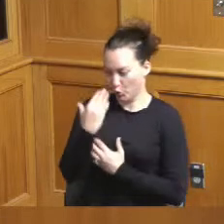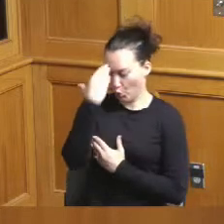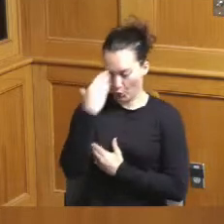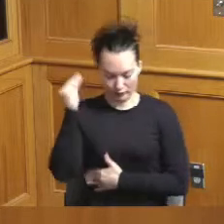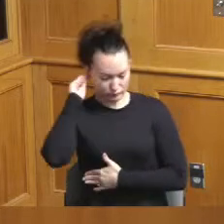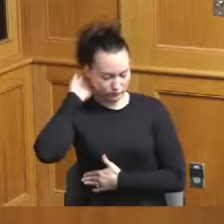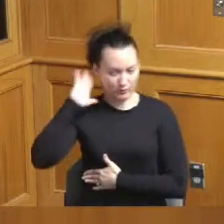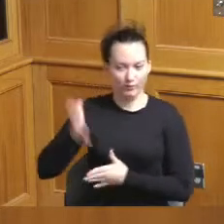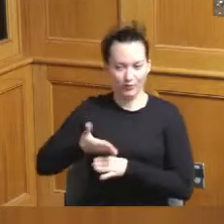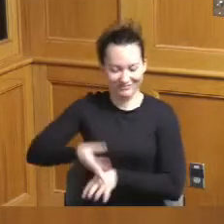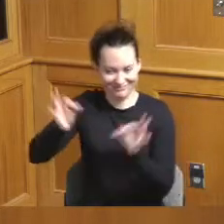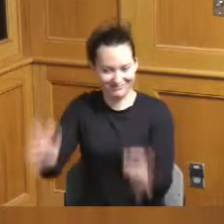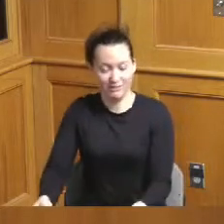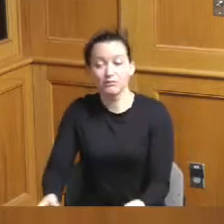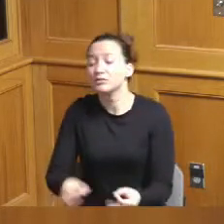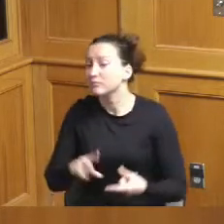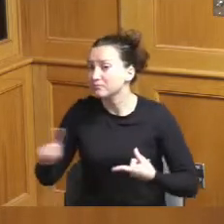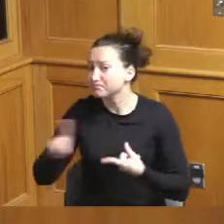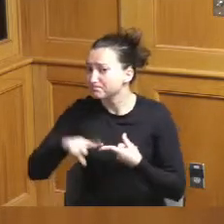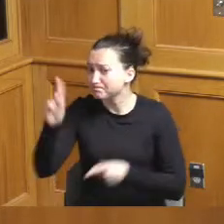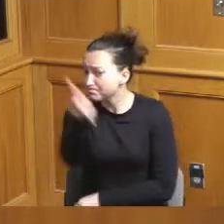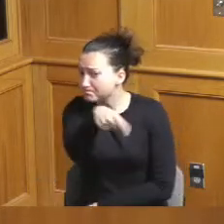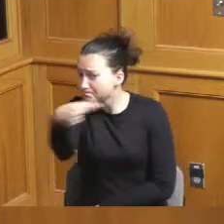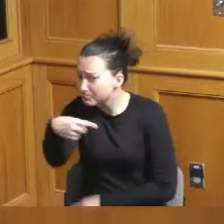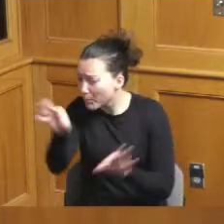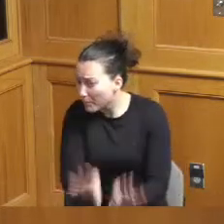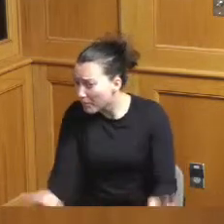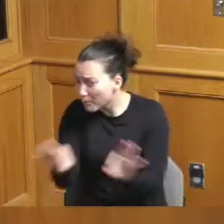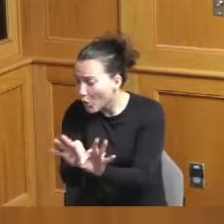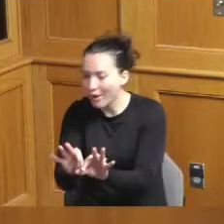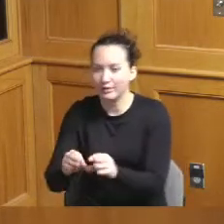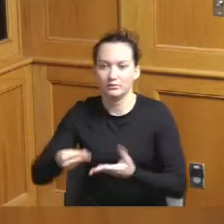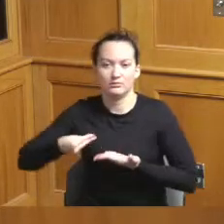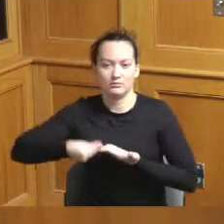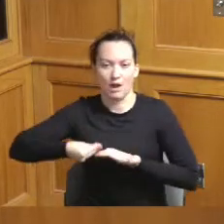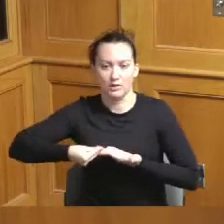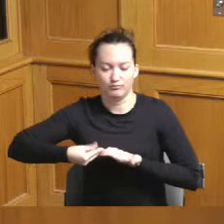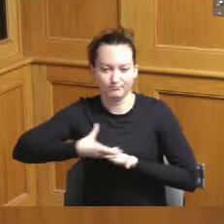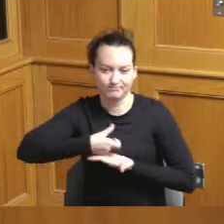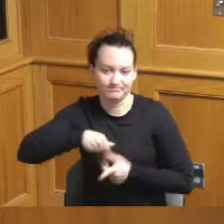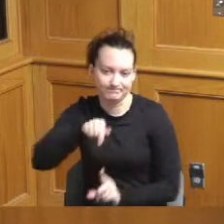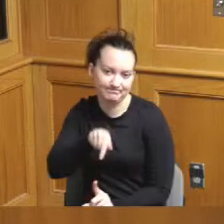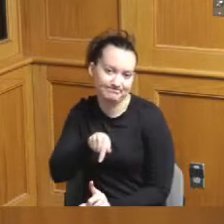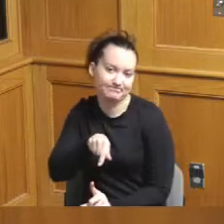we make that decision the first thing we have to do is really look at the wage the wages as as we